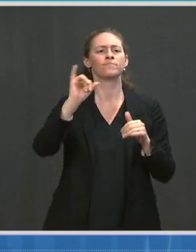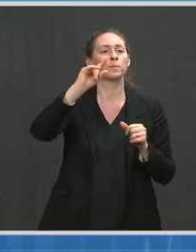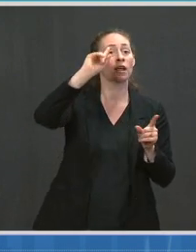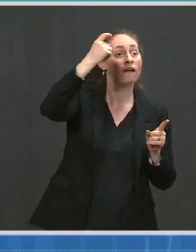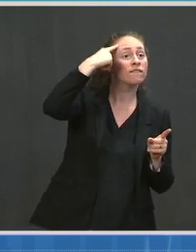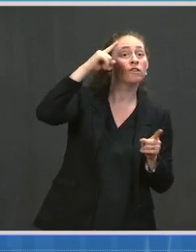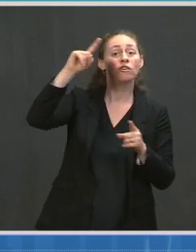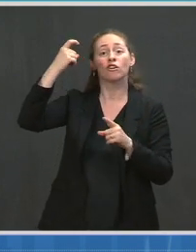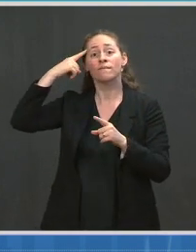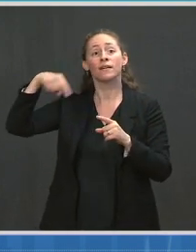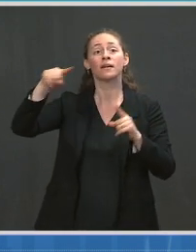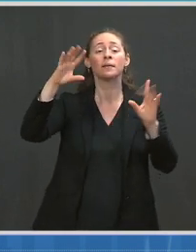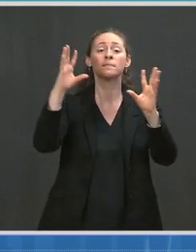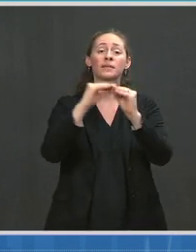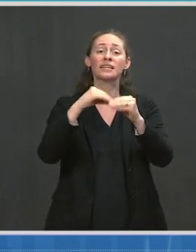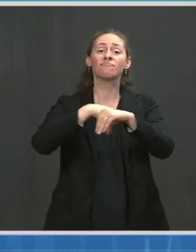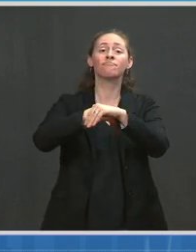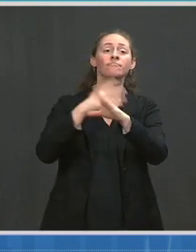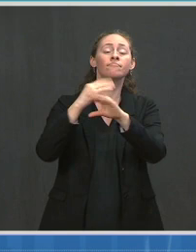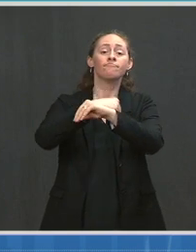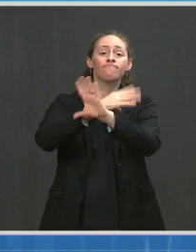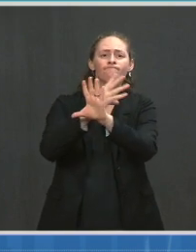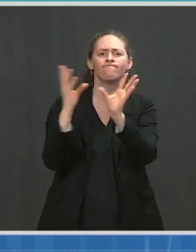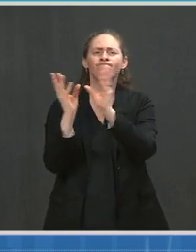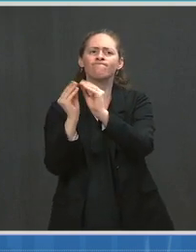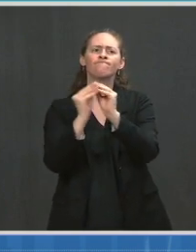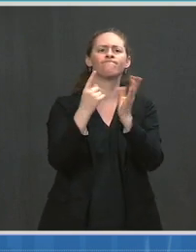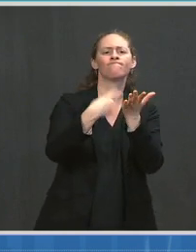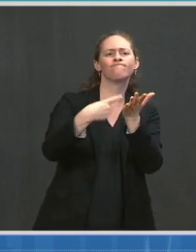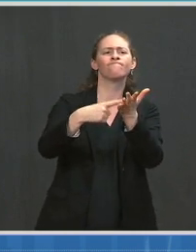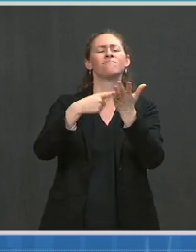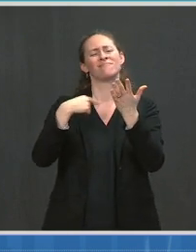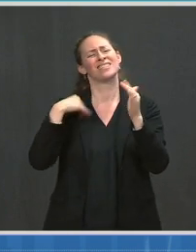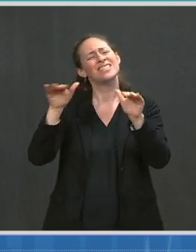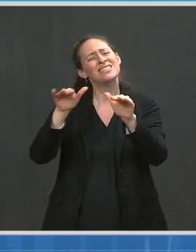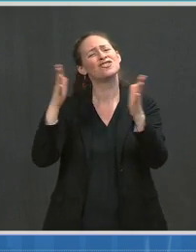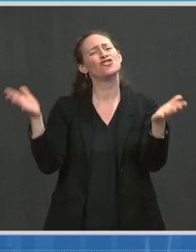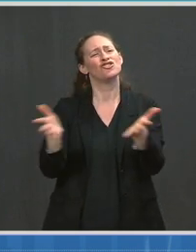And what I would say is this is an individual choice. People can practice these mitigation strategies